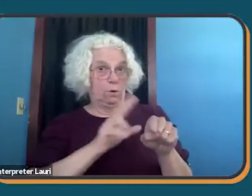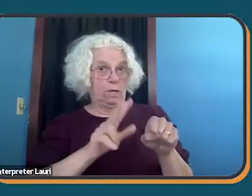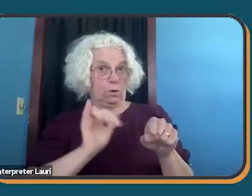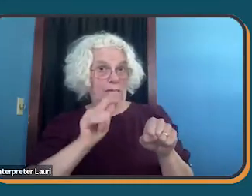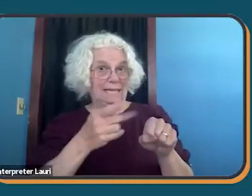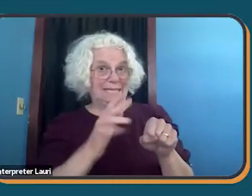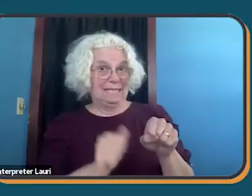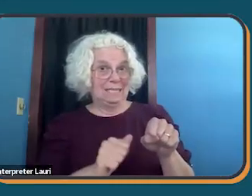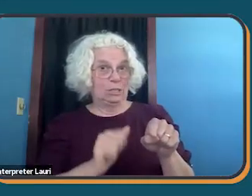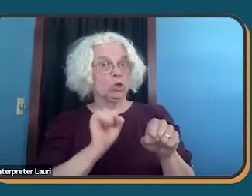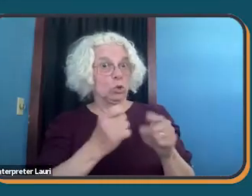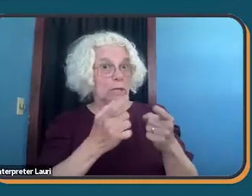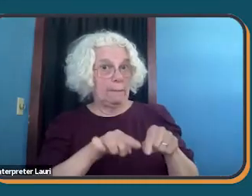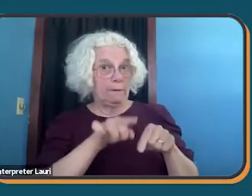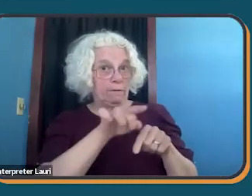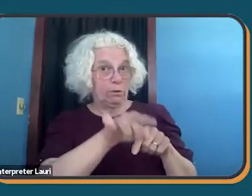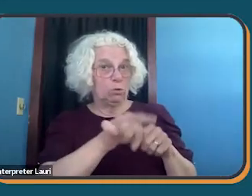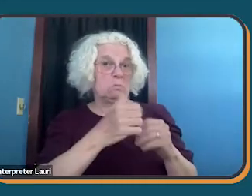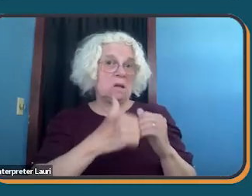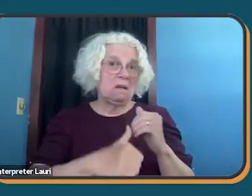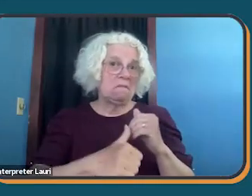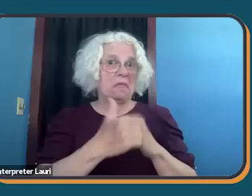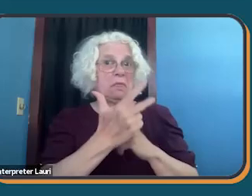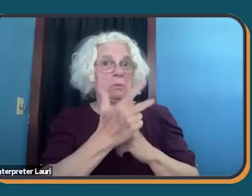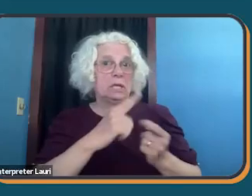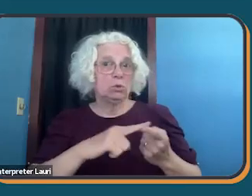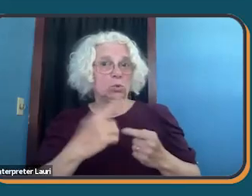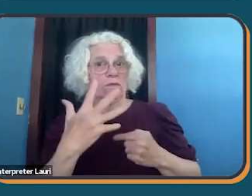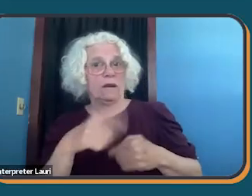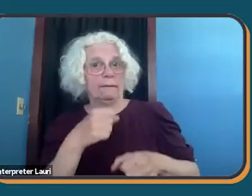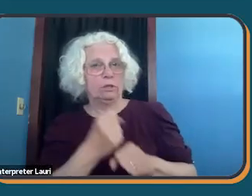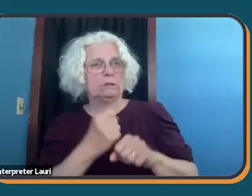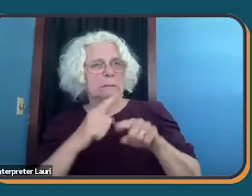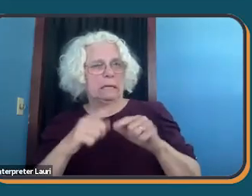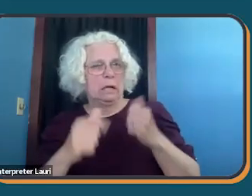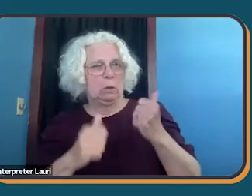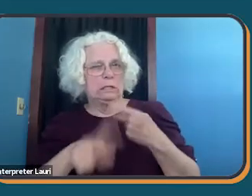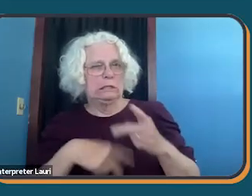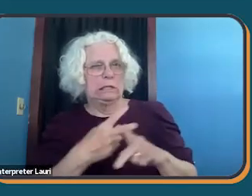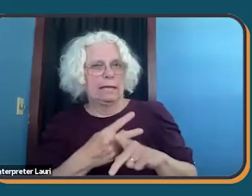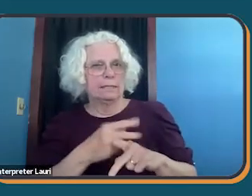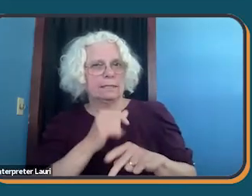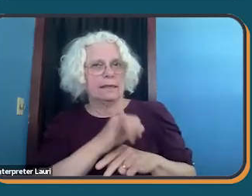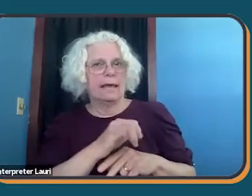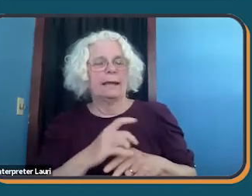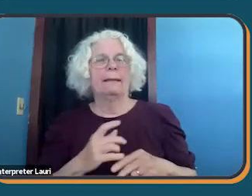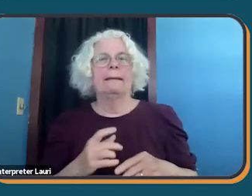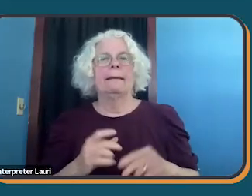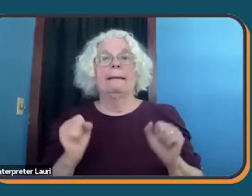this screening every 3 to 5 years, depending on what test you get. A cervical cancer screening can be done with a pap smear